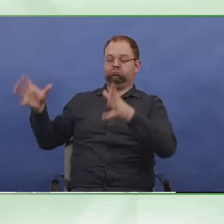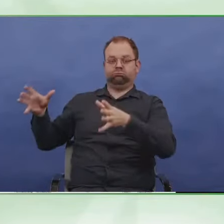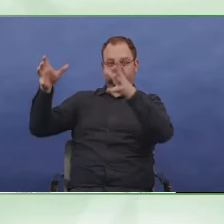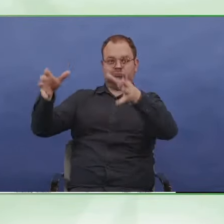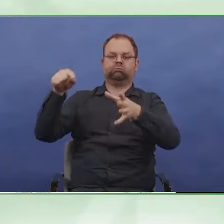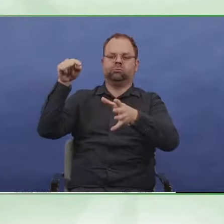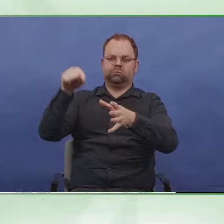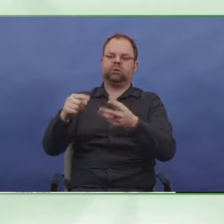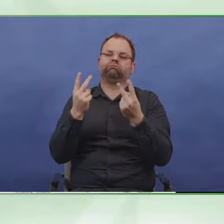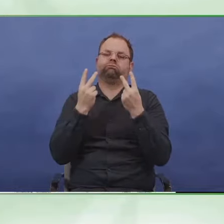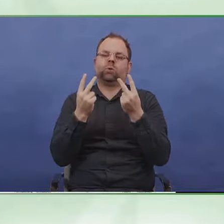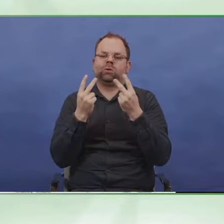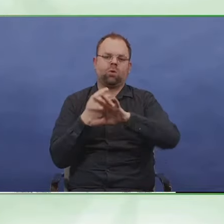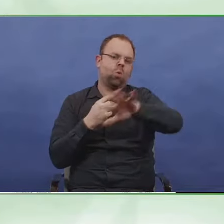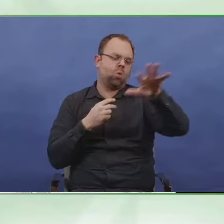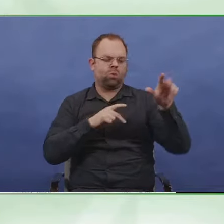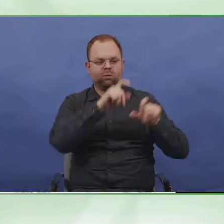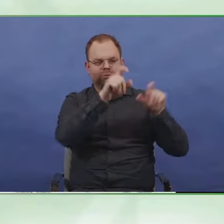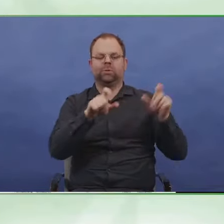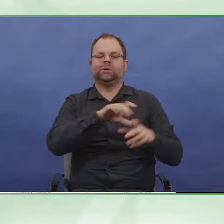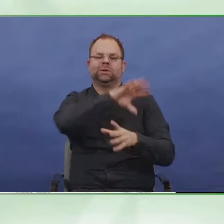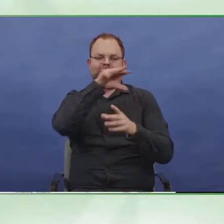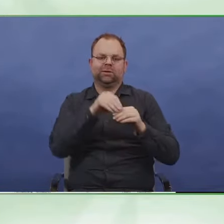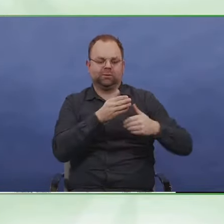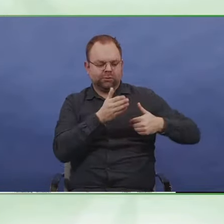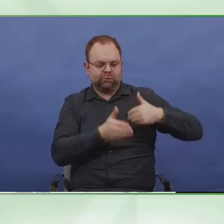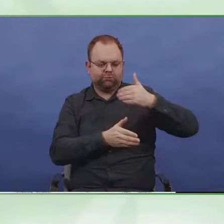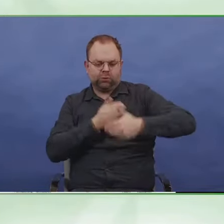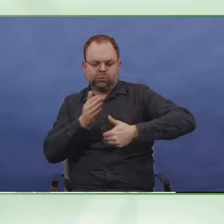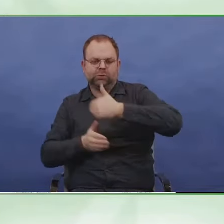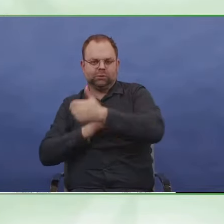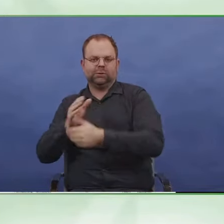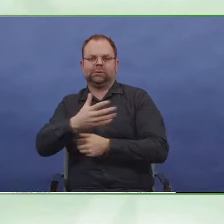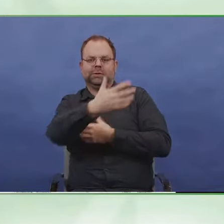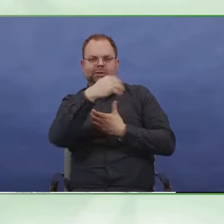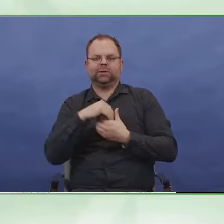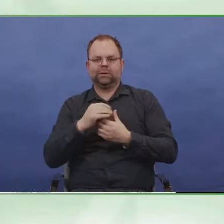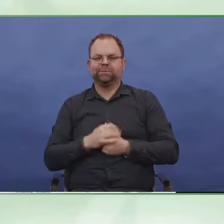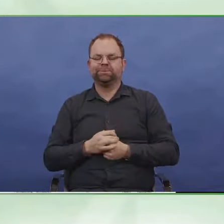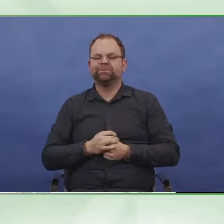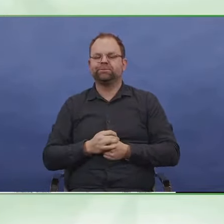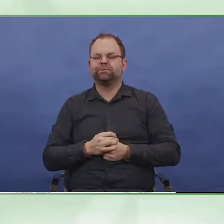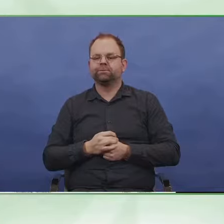She gave destruction of his years but this woman has led all over the